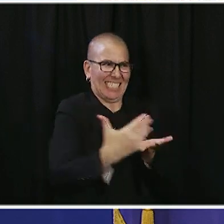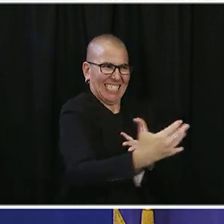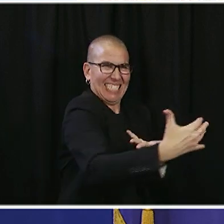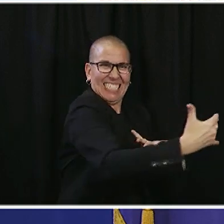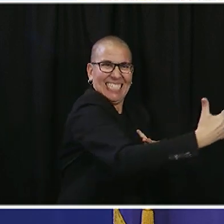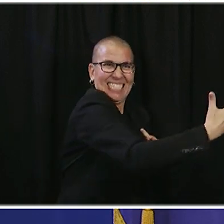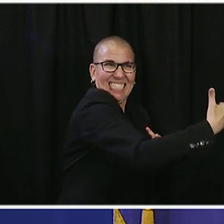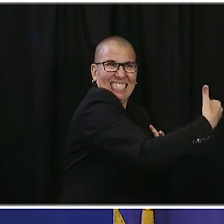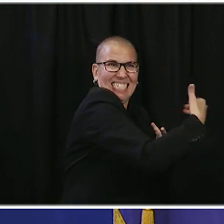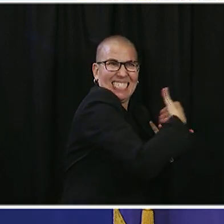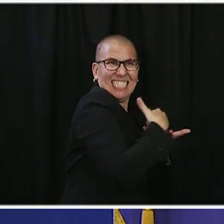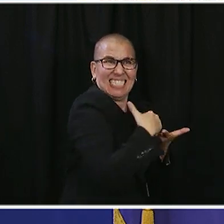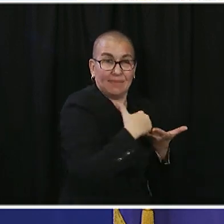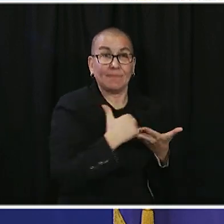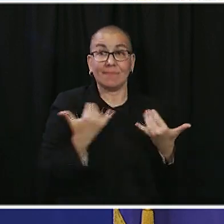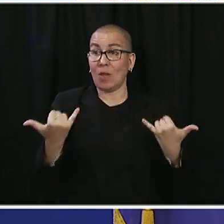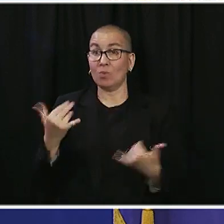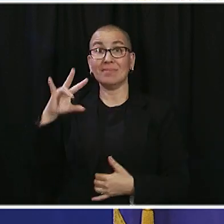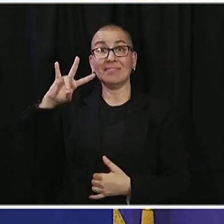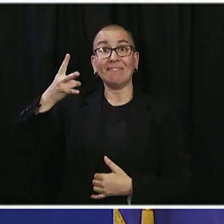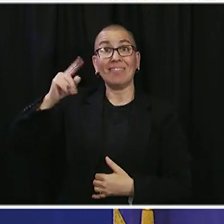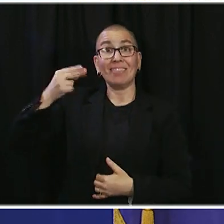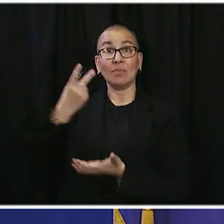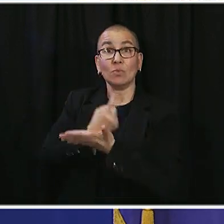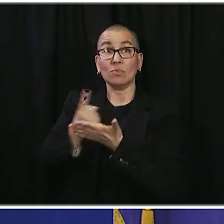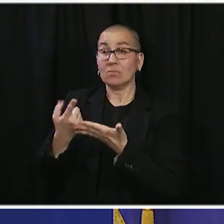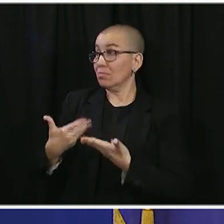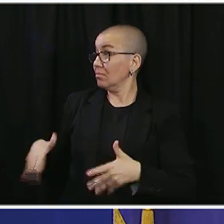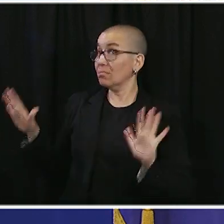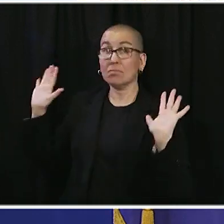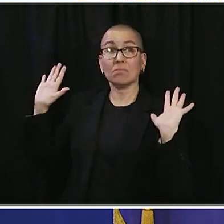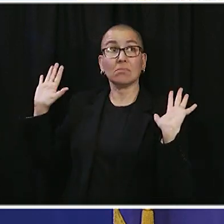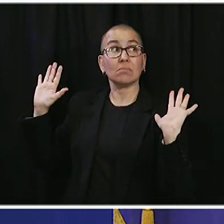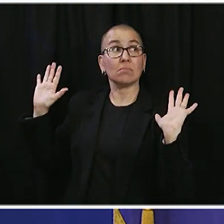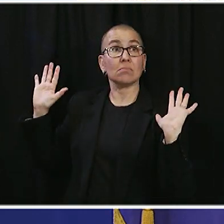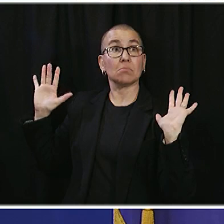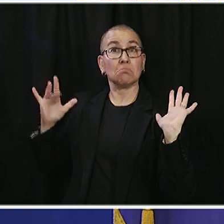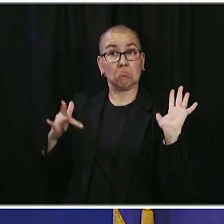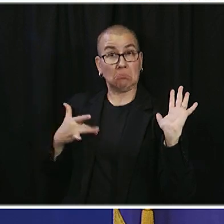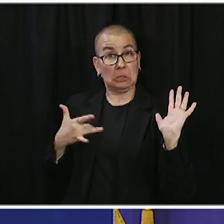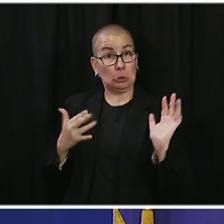TO GIVE US THE TIME TO BUILD THIS UP. WE GOT THOSE BUILT UP. WE THINK WE'RE READY AND LIKE